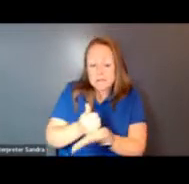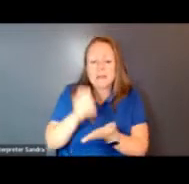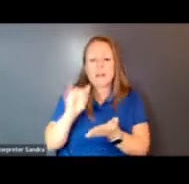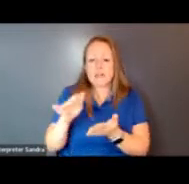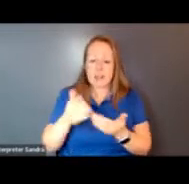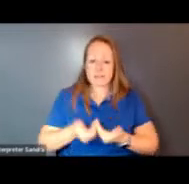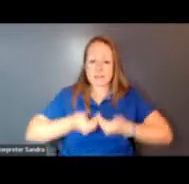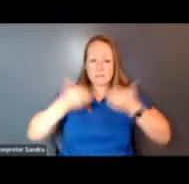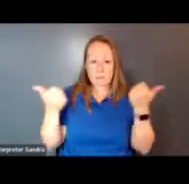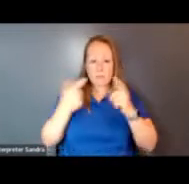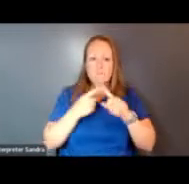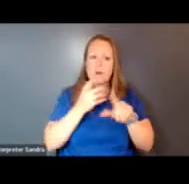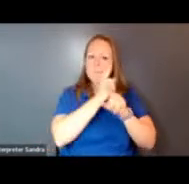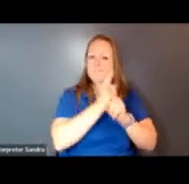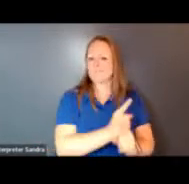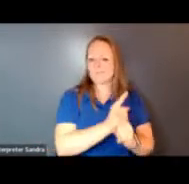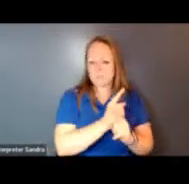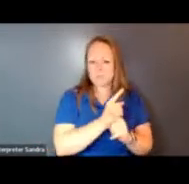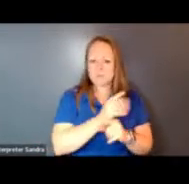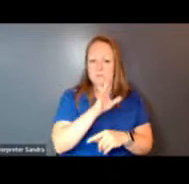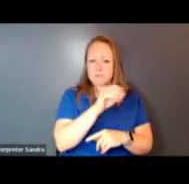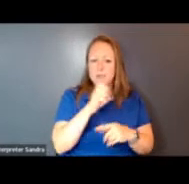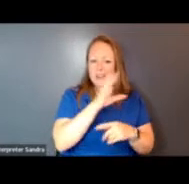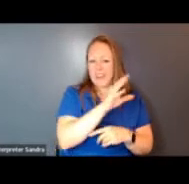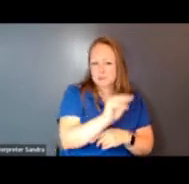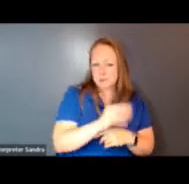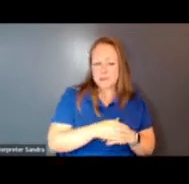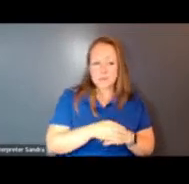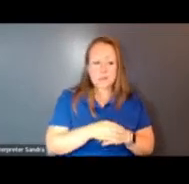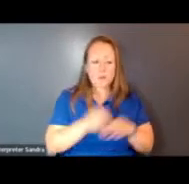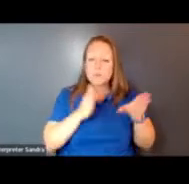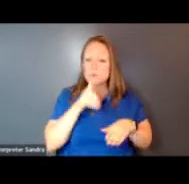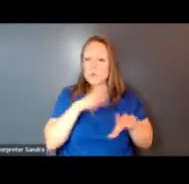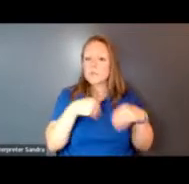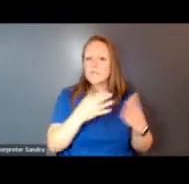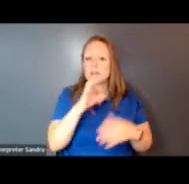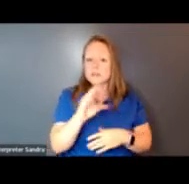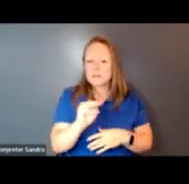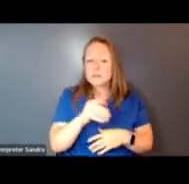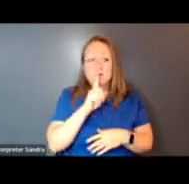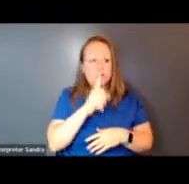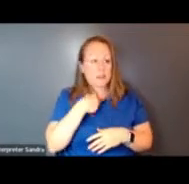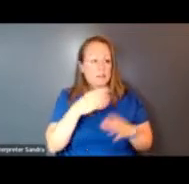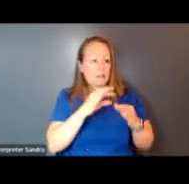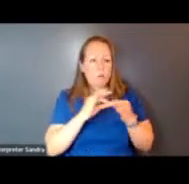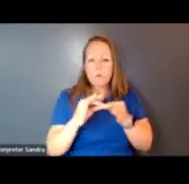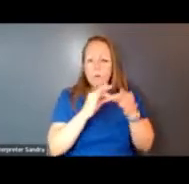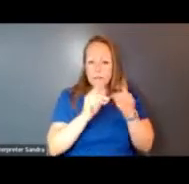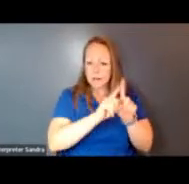case management. You know, somebody who is providing case management is really coordinating services. Whereas